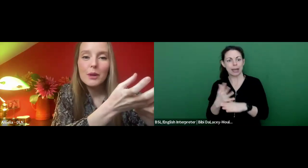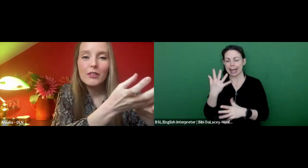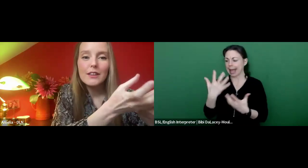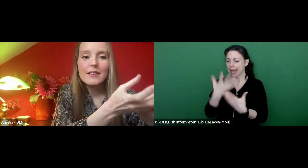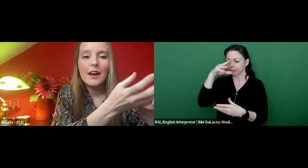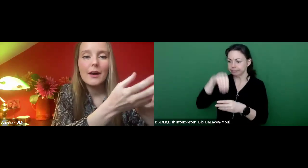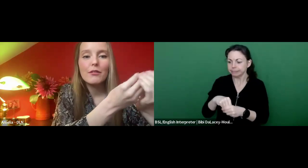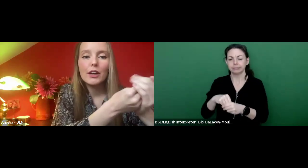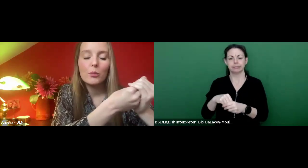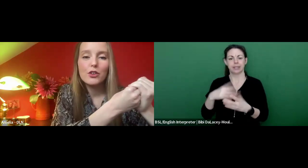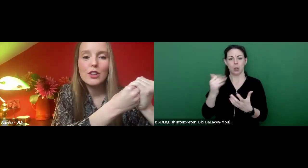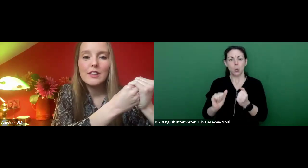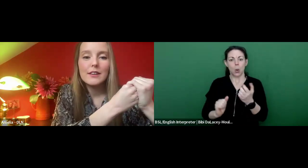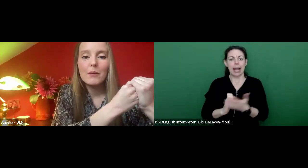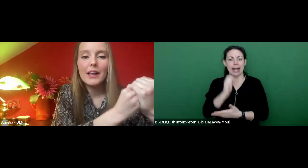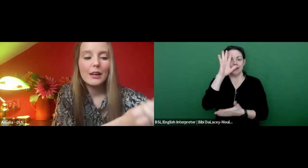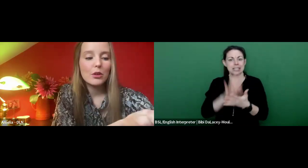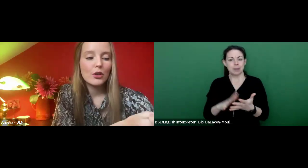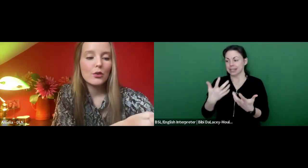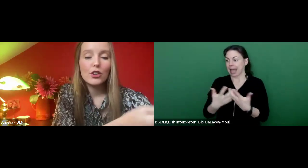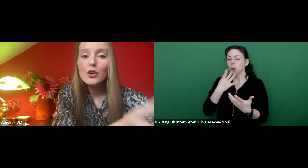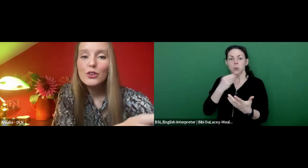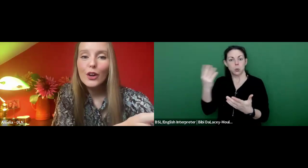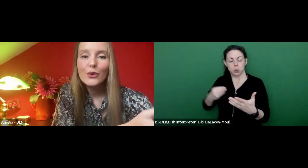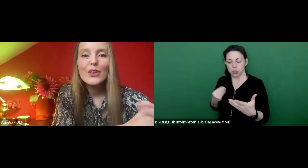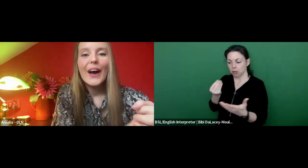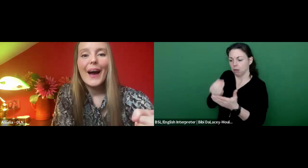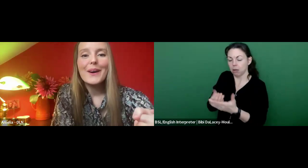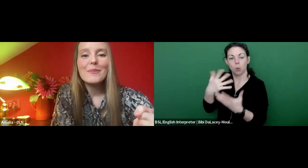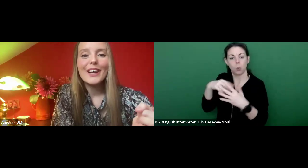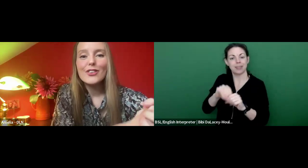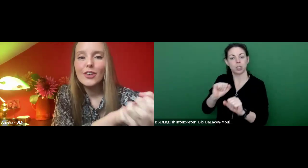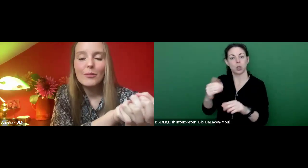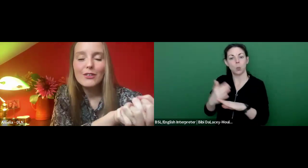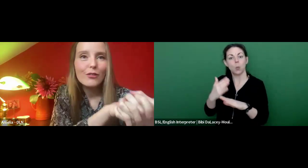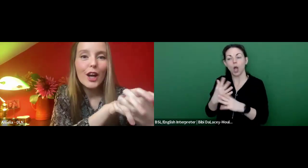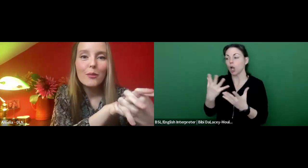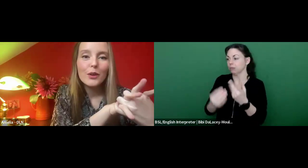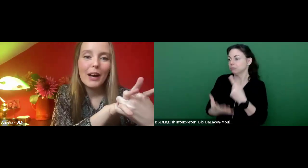experience and find opportunities that might enable you to use those and just generally sort of learn more